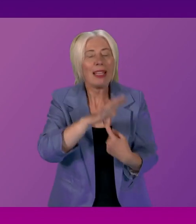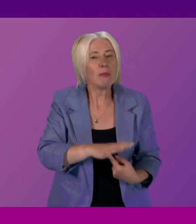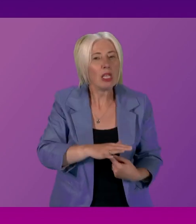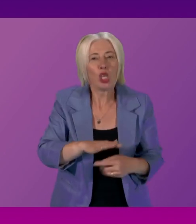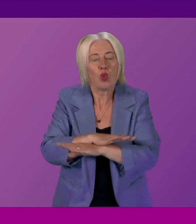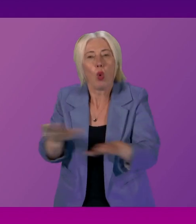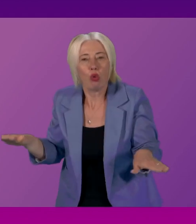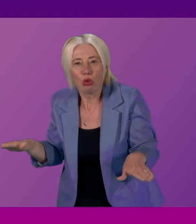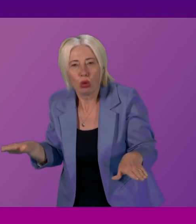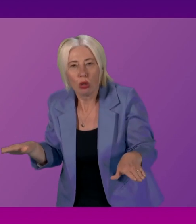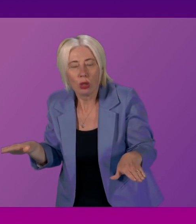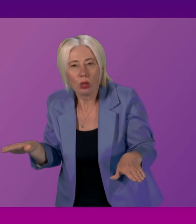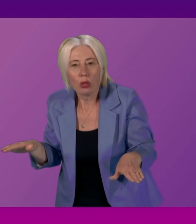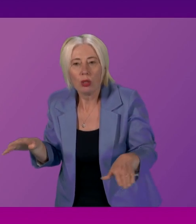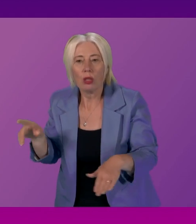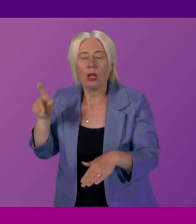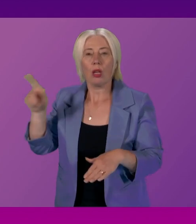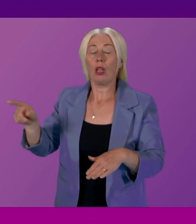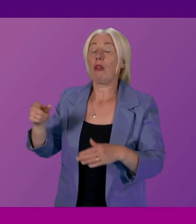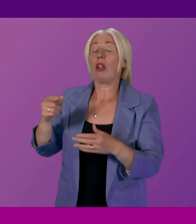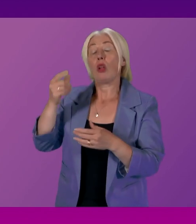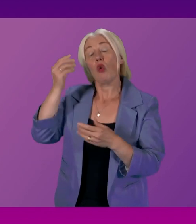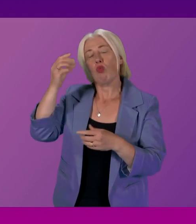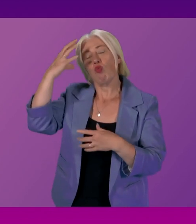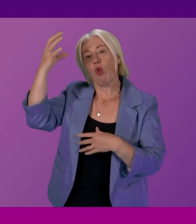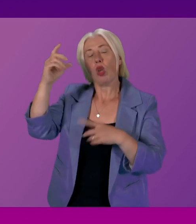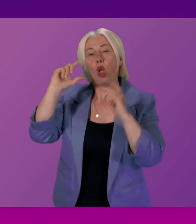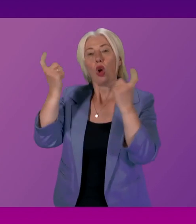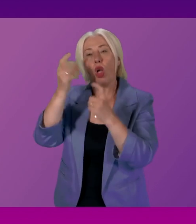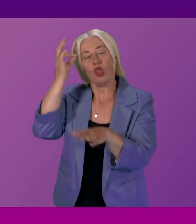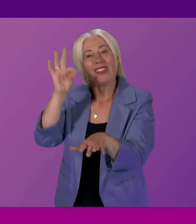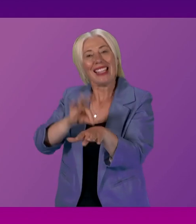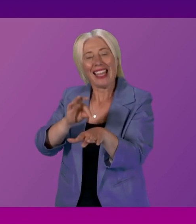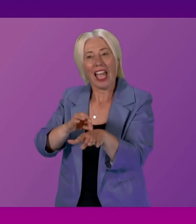Research from the Royal College of Psychiatrists that was released today has shown that 58